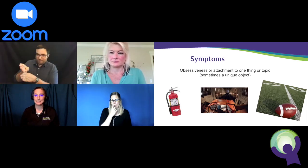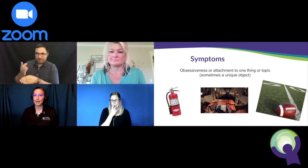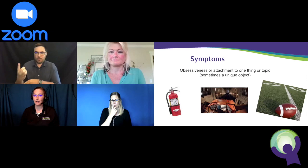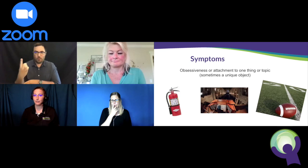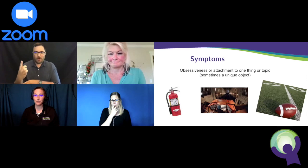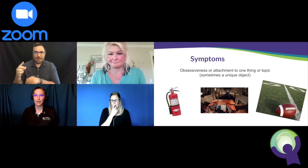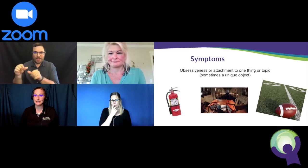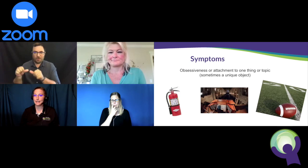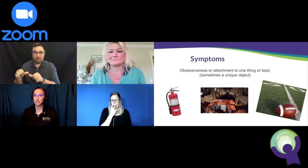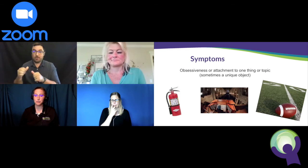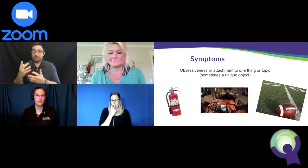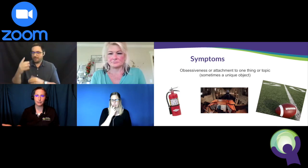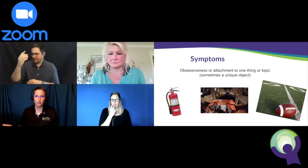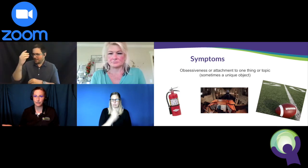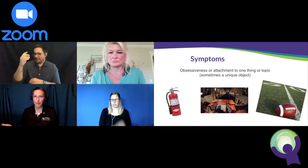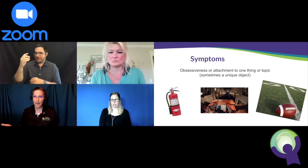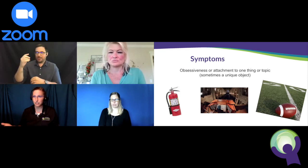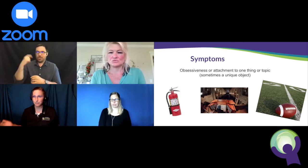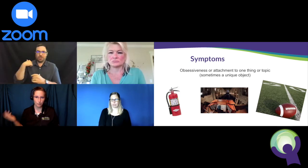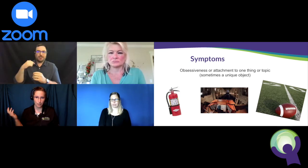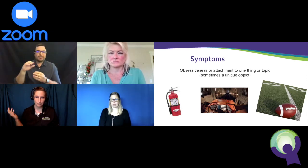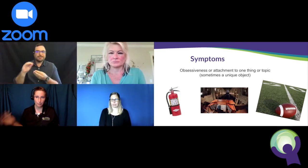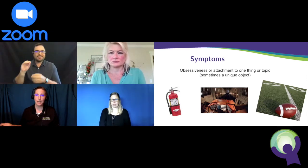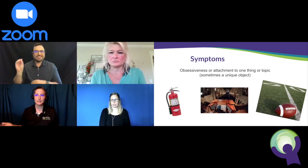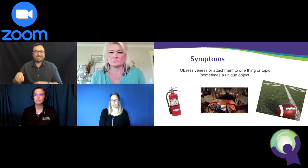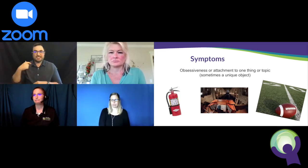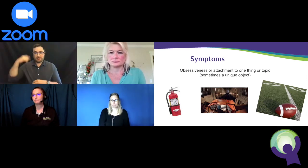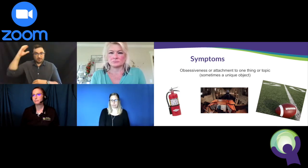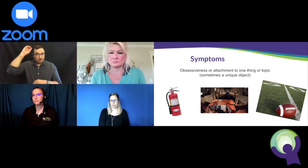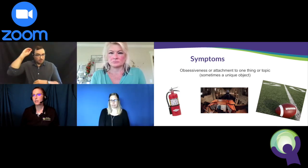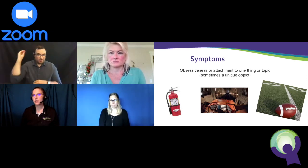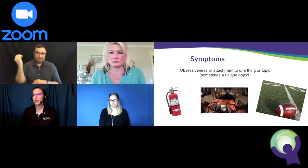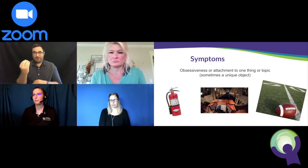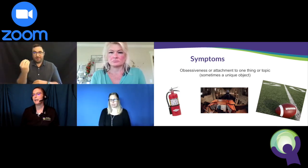out of their minds that you would never even imagine people could memorize.